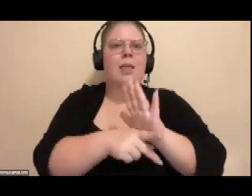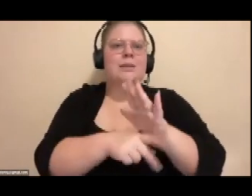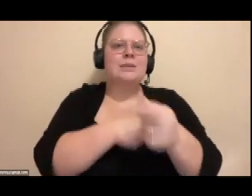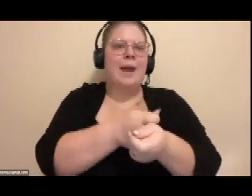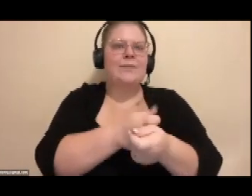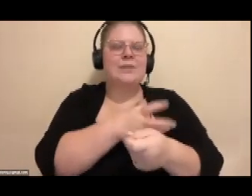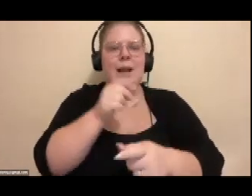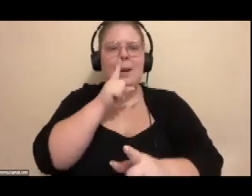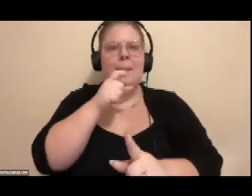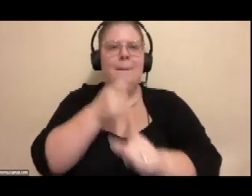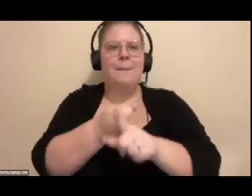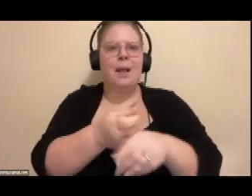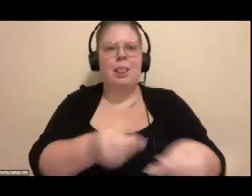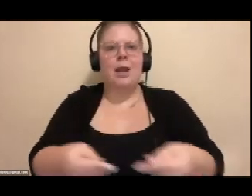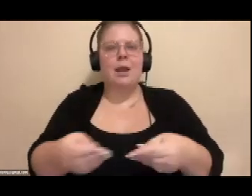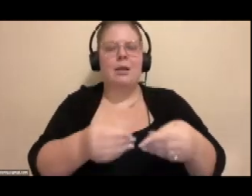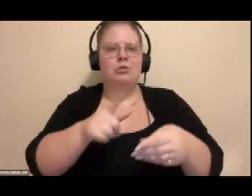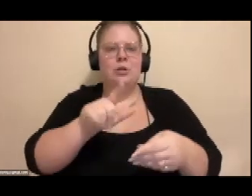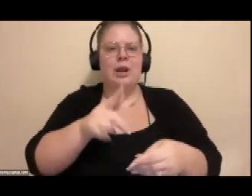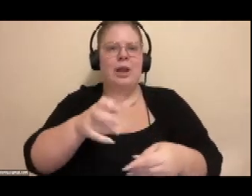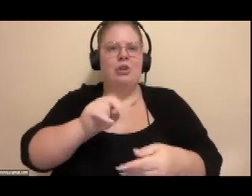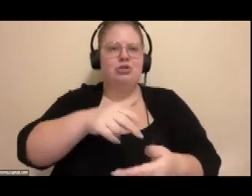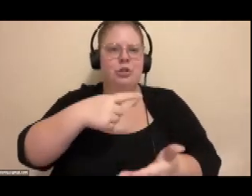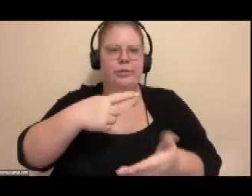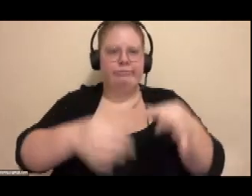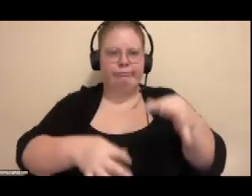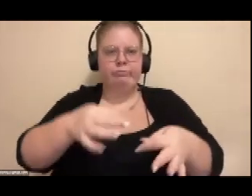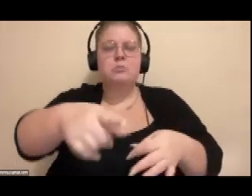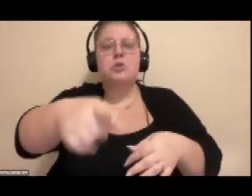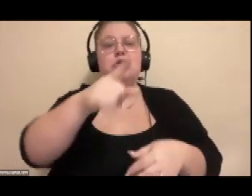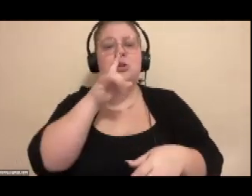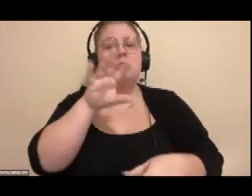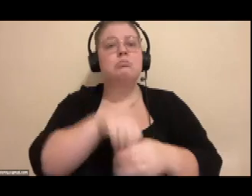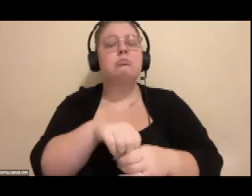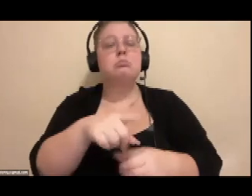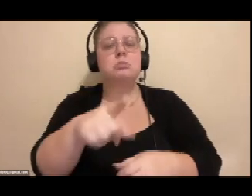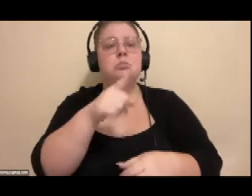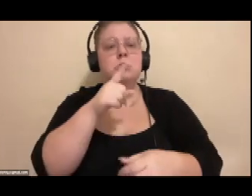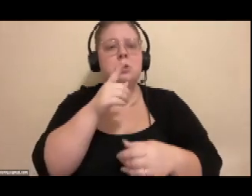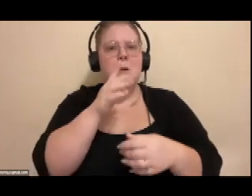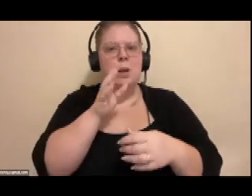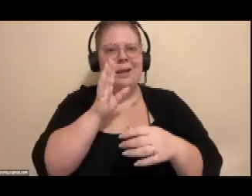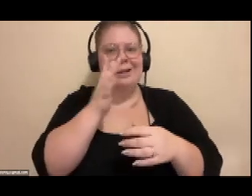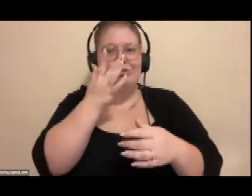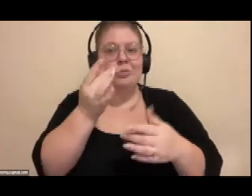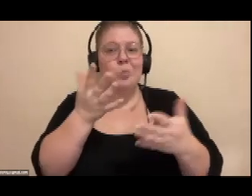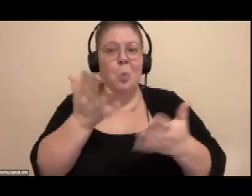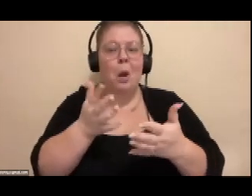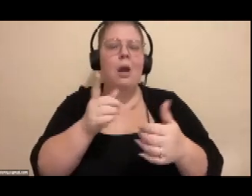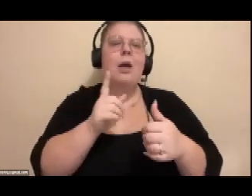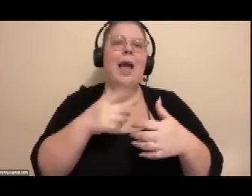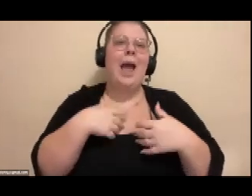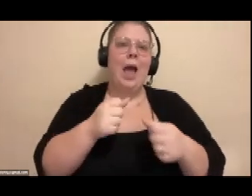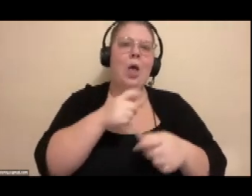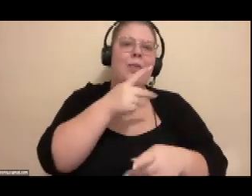Miss Yes maintains interests in healthcare reform, international disability rights, and the strengthening of